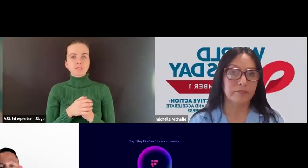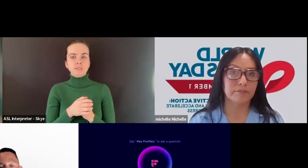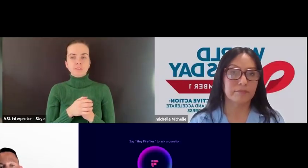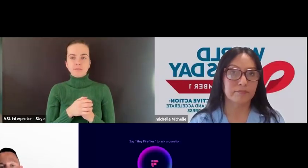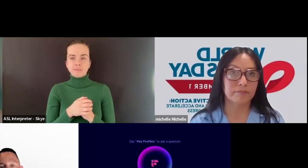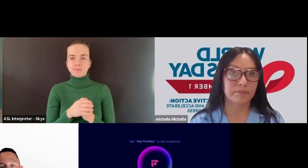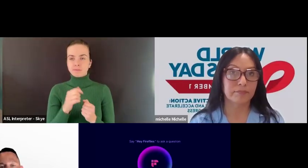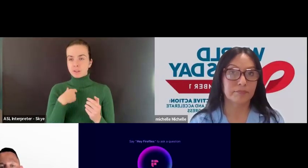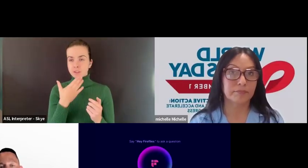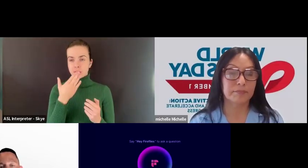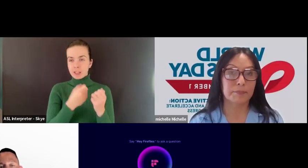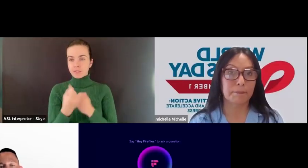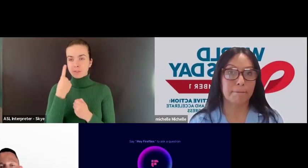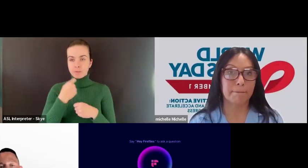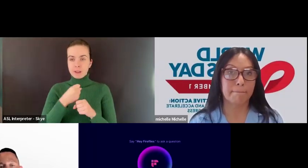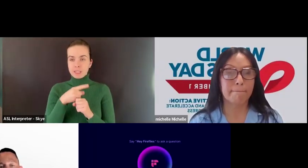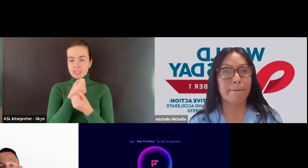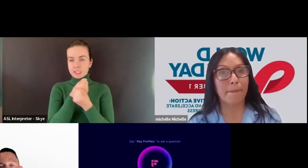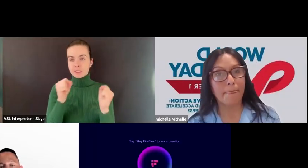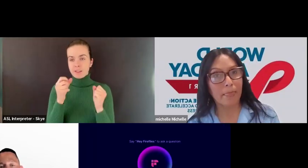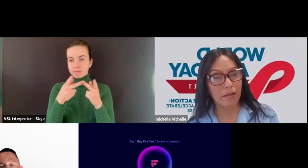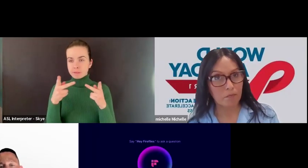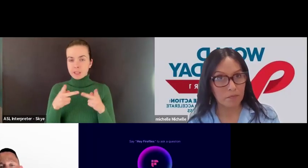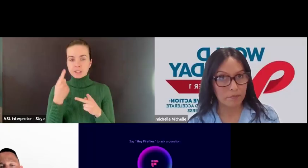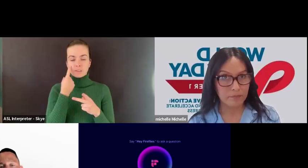I want to thank everyone for making this a safe space for Michelle to